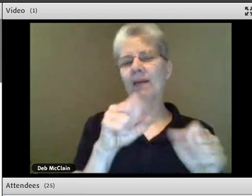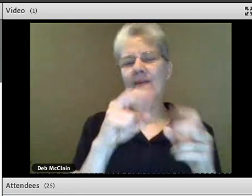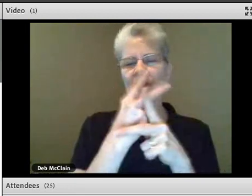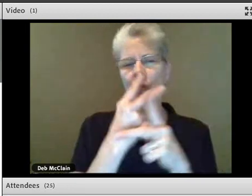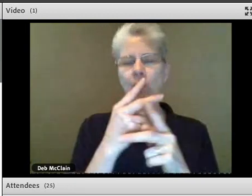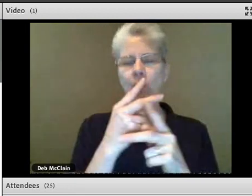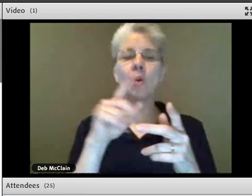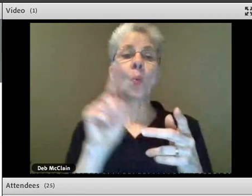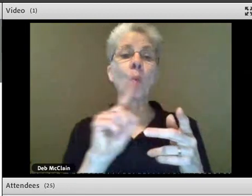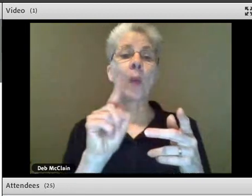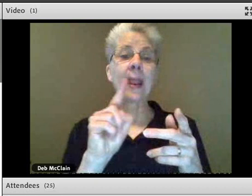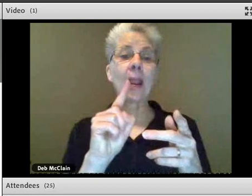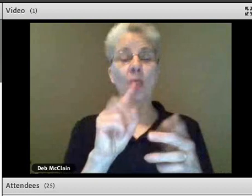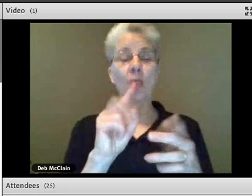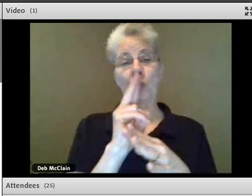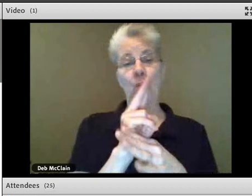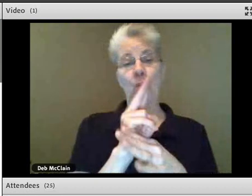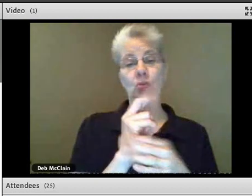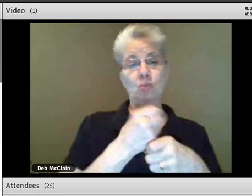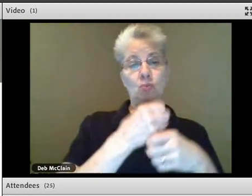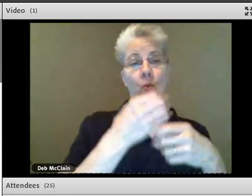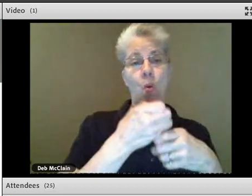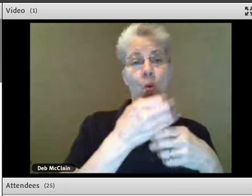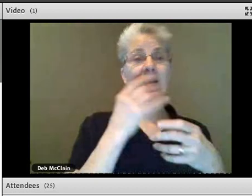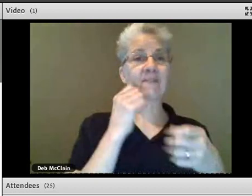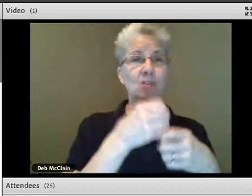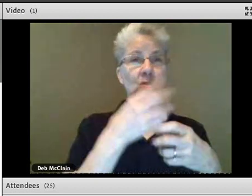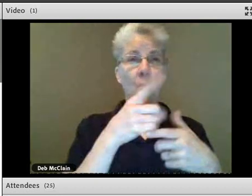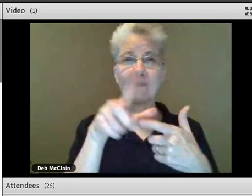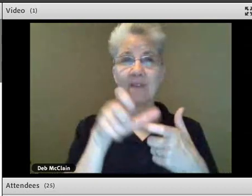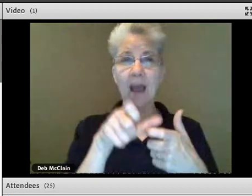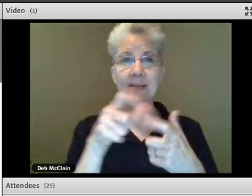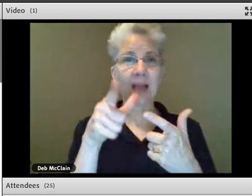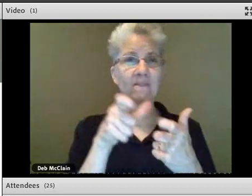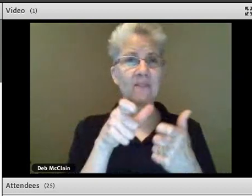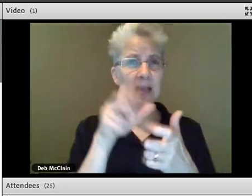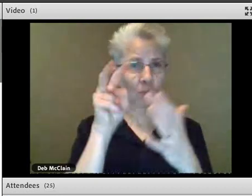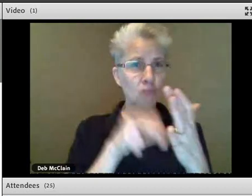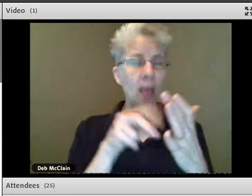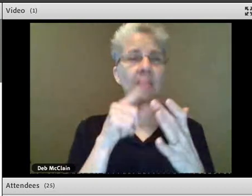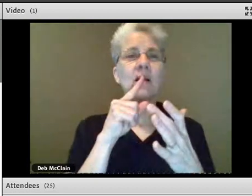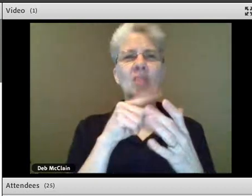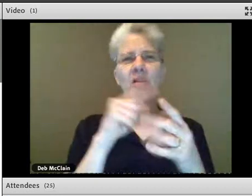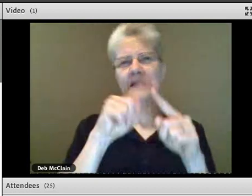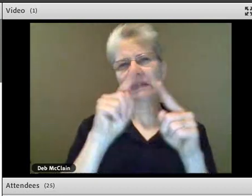where a user scrolled on a page, if they scrolled really fast and how fast they scrolled. There's all sorts of really amazing plugins